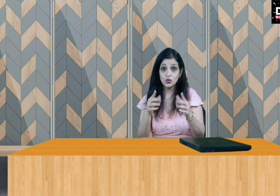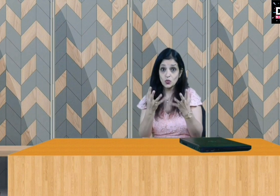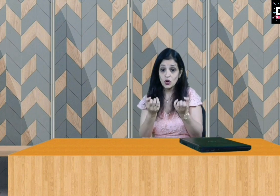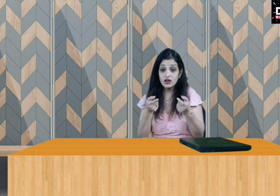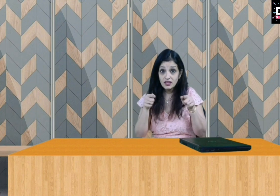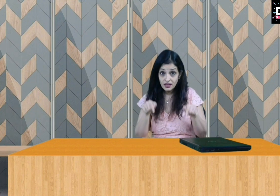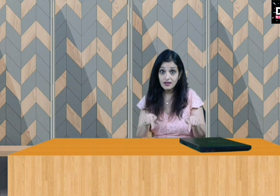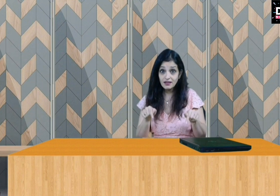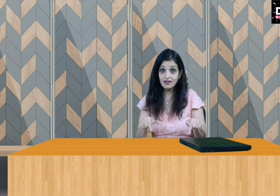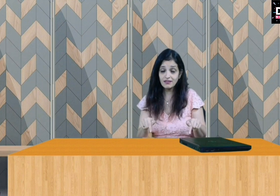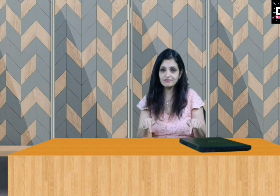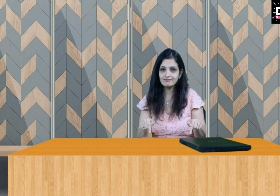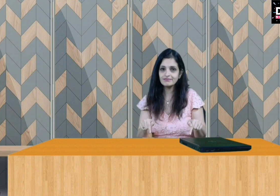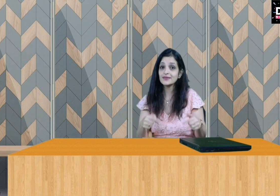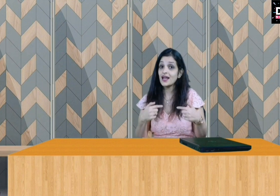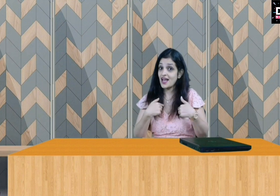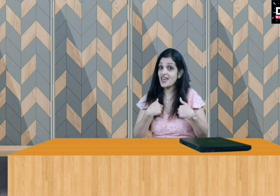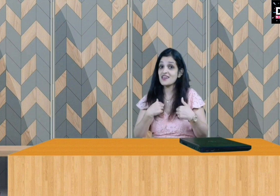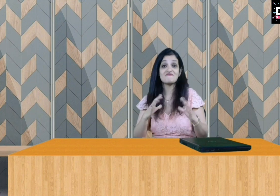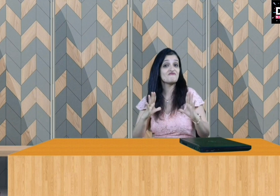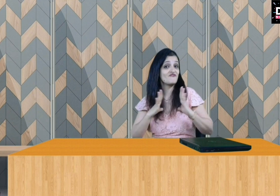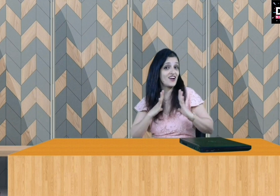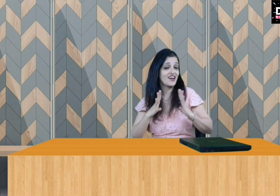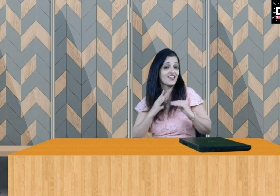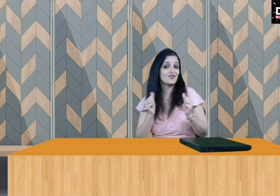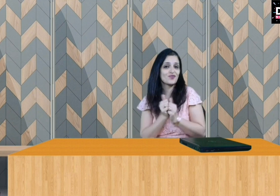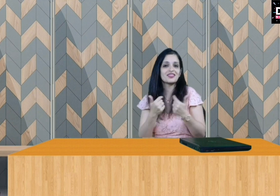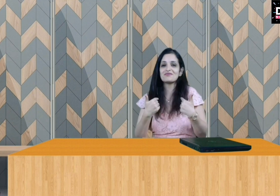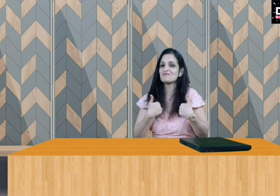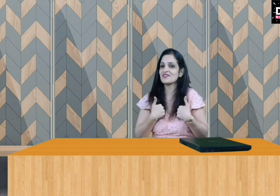Do you want to do right here? Fine with me